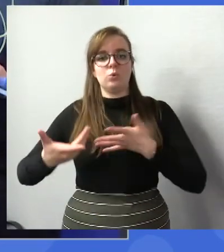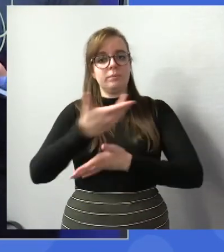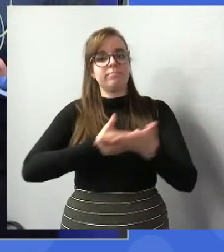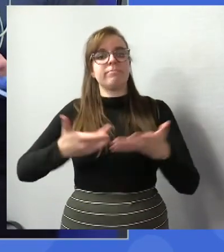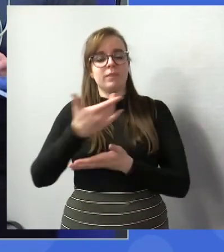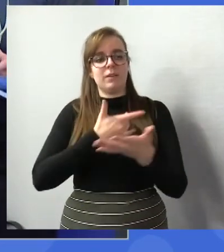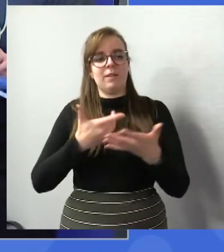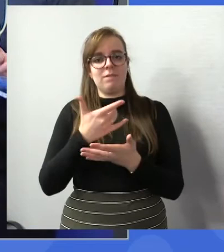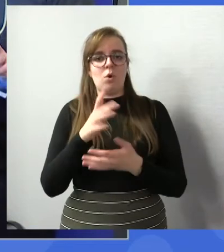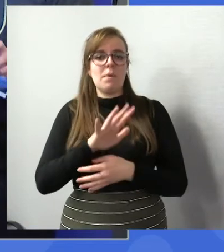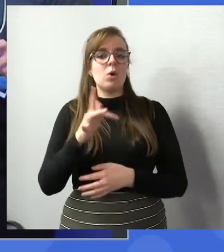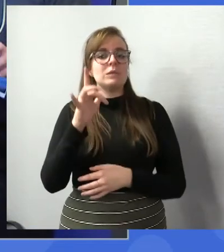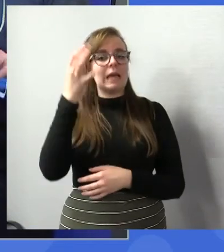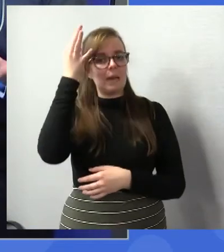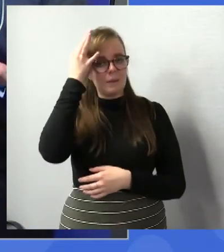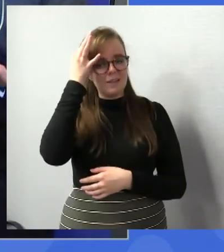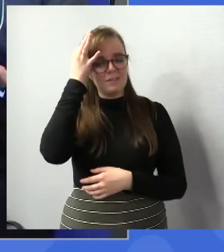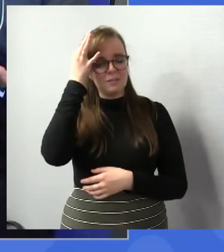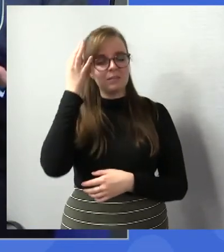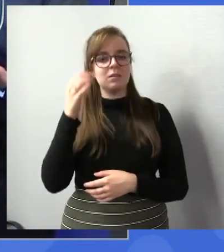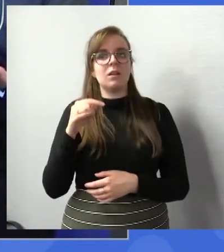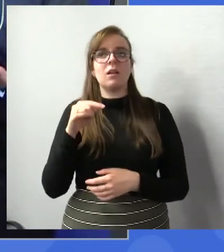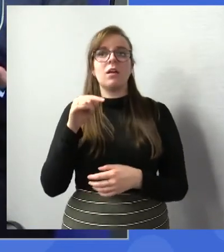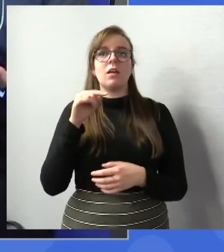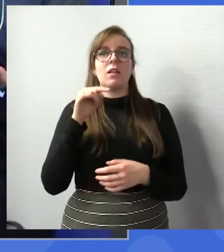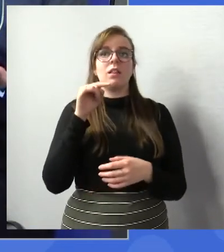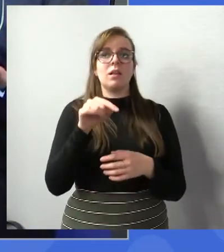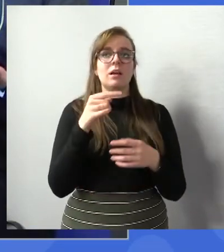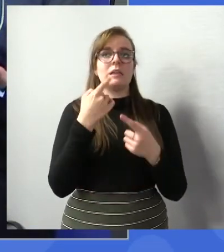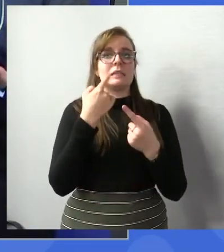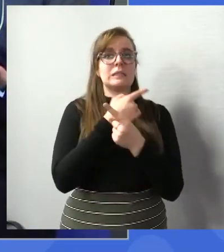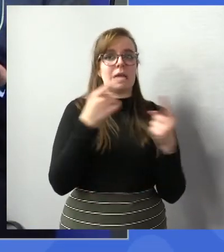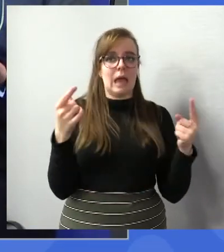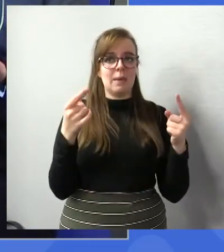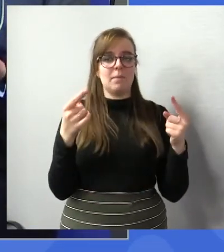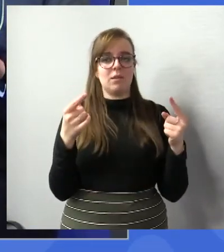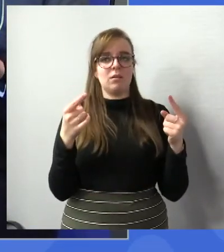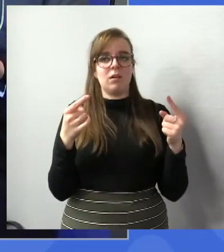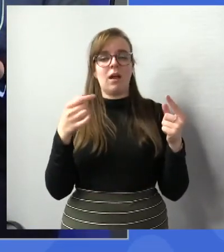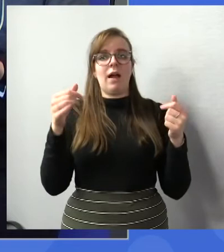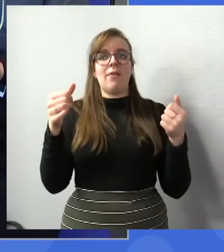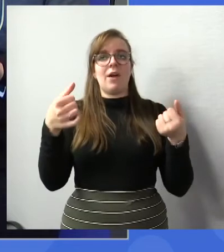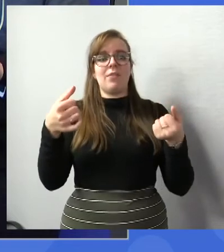the next 10 minutes this replacement statement and then the next proposal